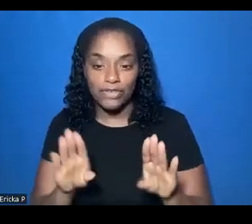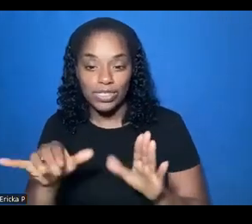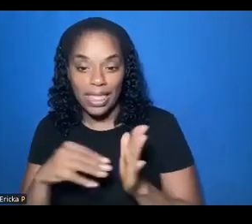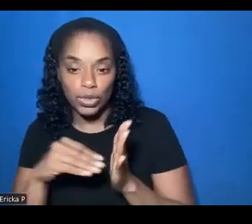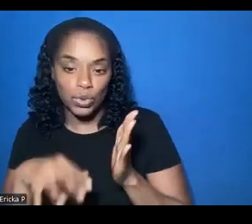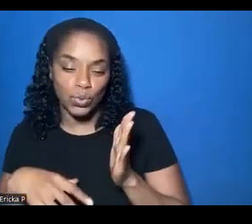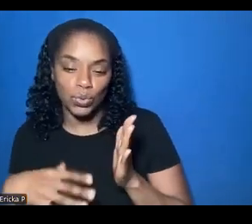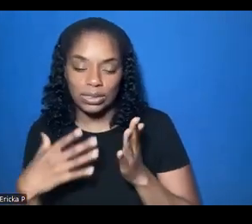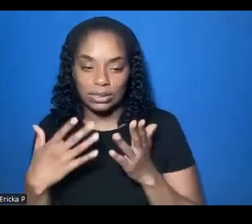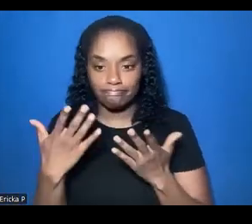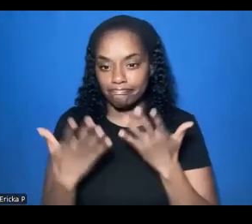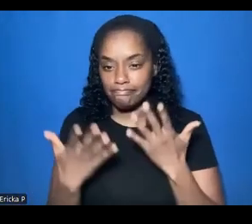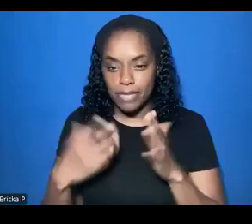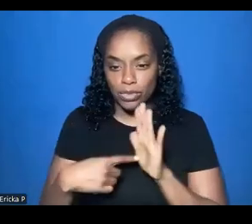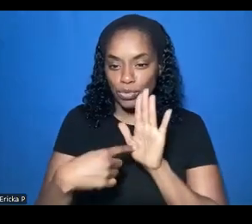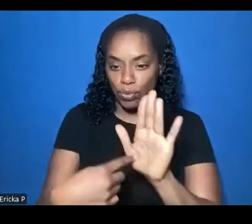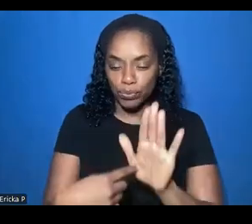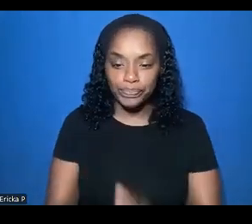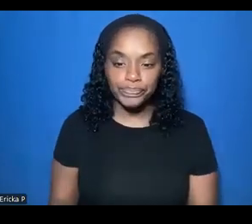may, may exhibit.